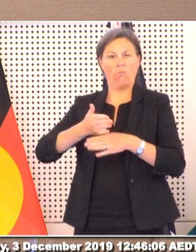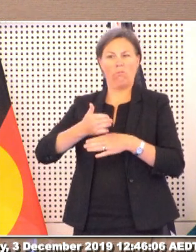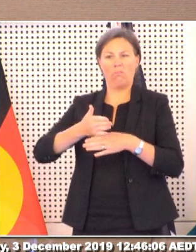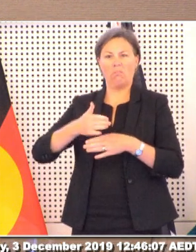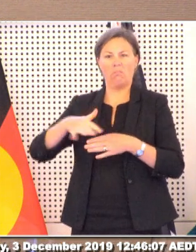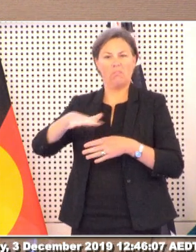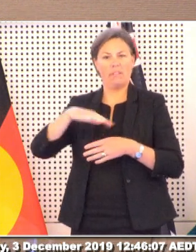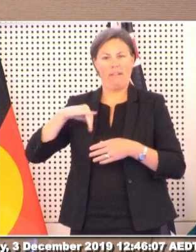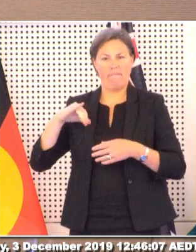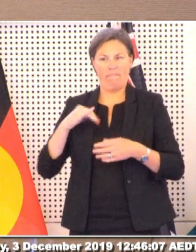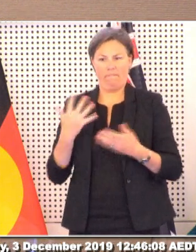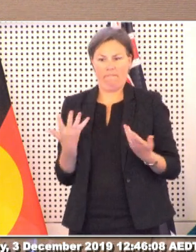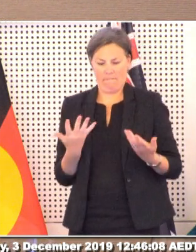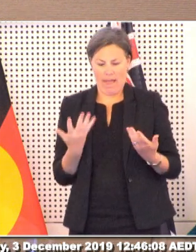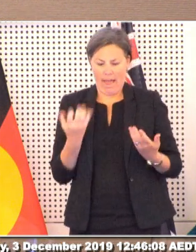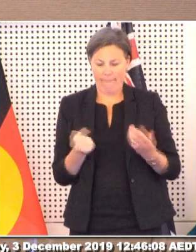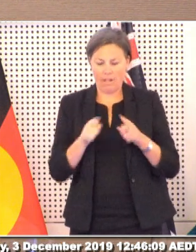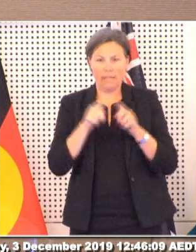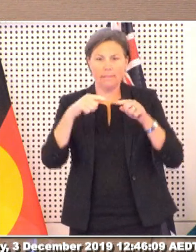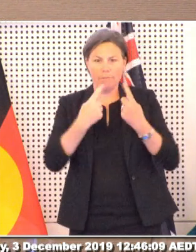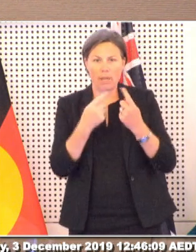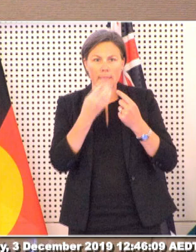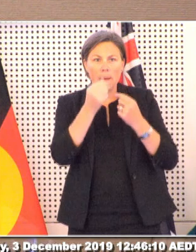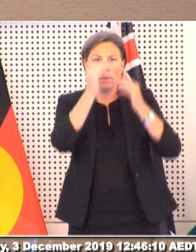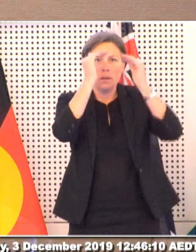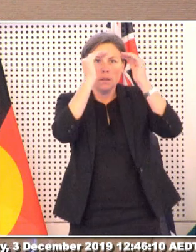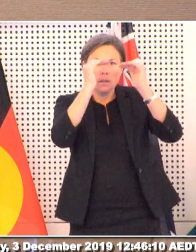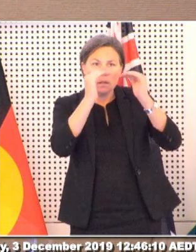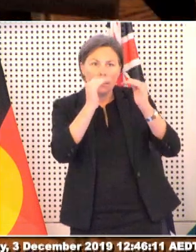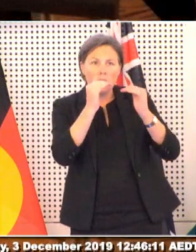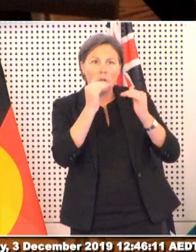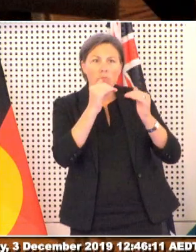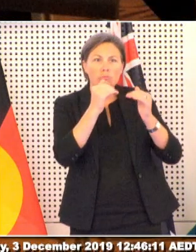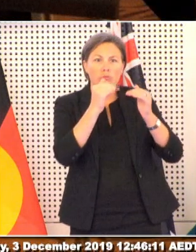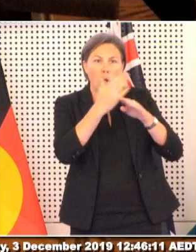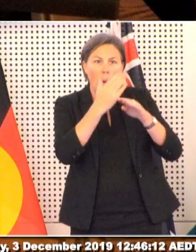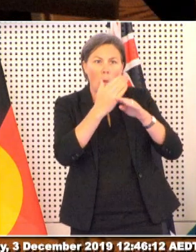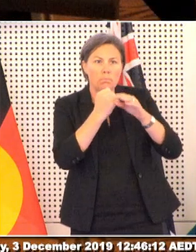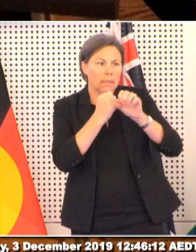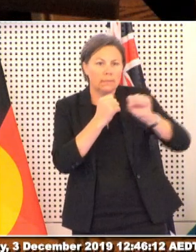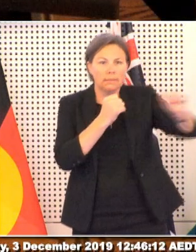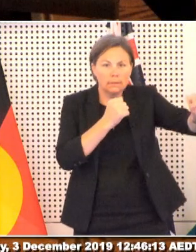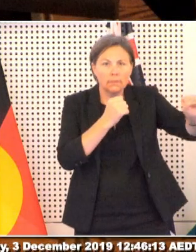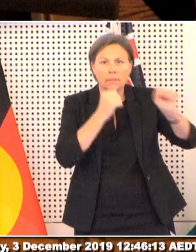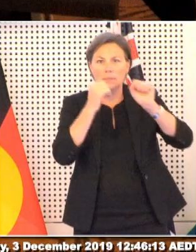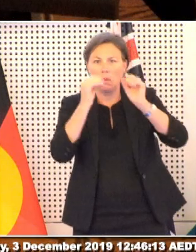these functions, in a way, because some of your functions also involve the care and concern of older people; is that right? Yes.